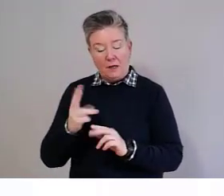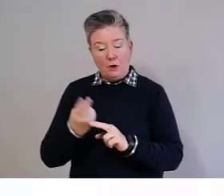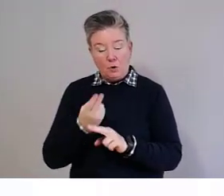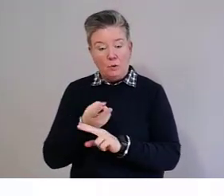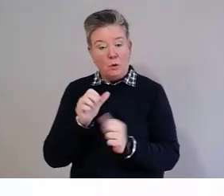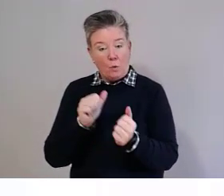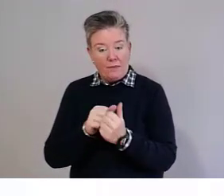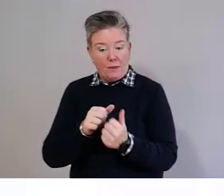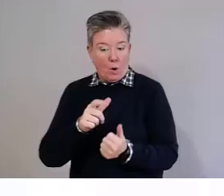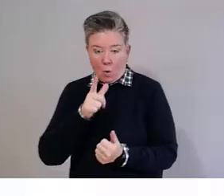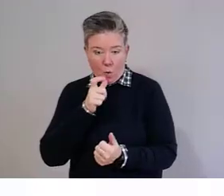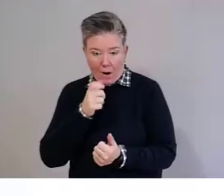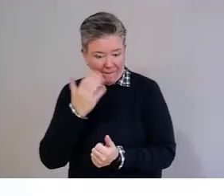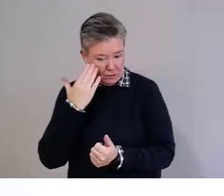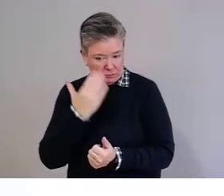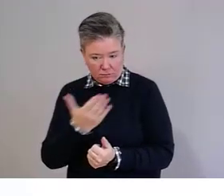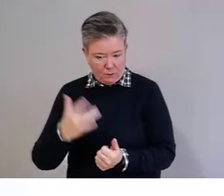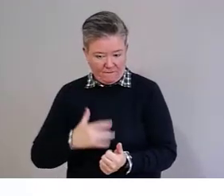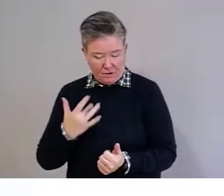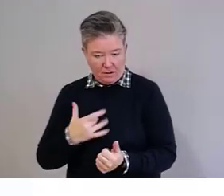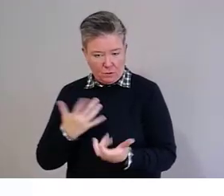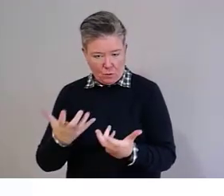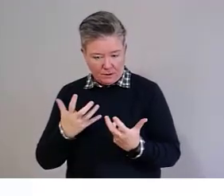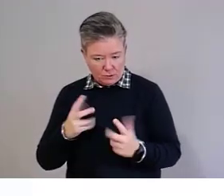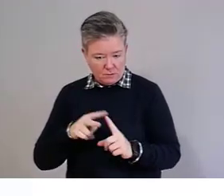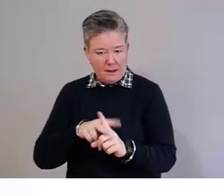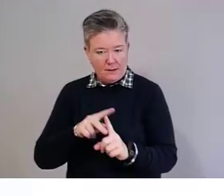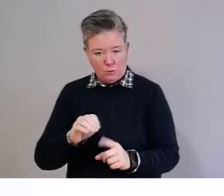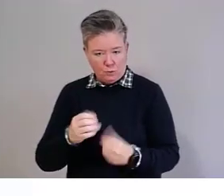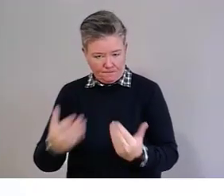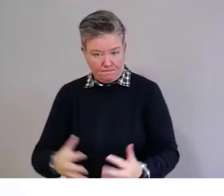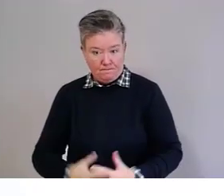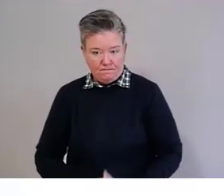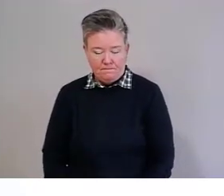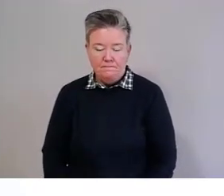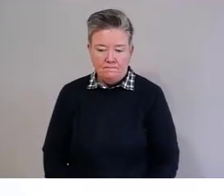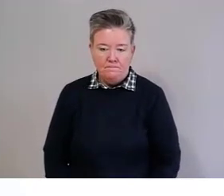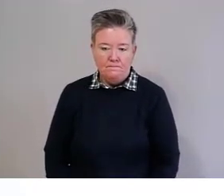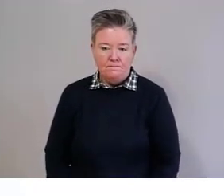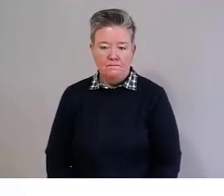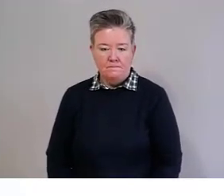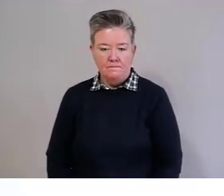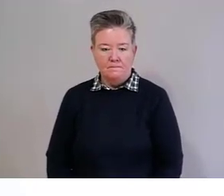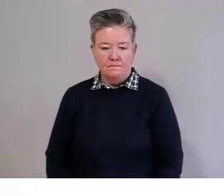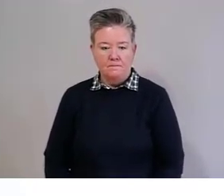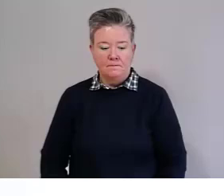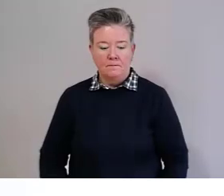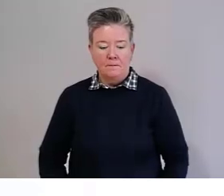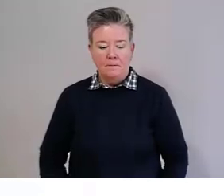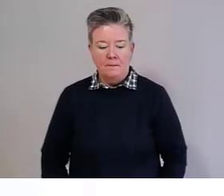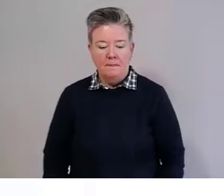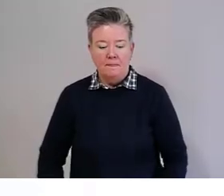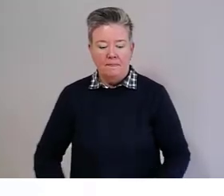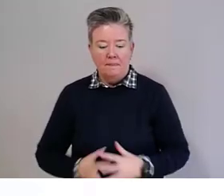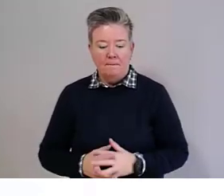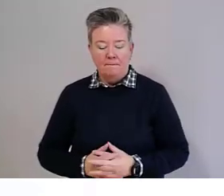whomever you feel led to do so with.